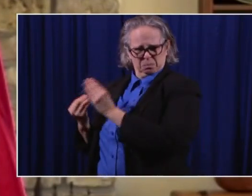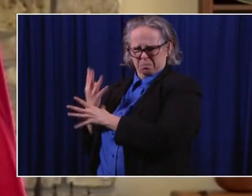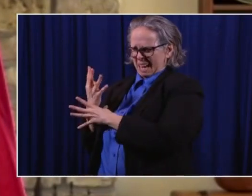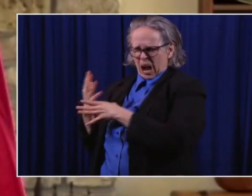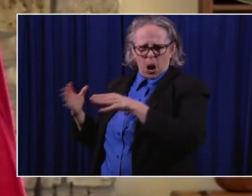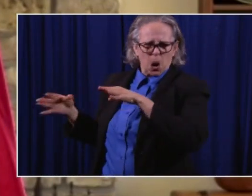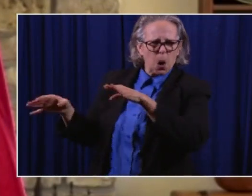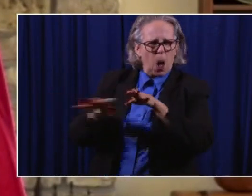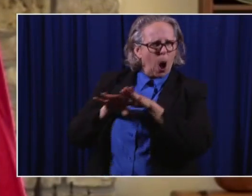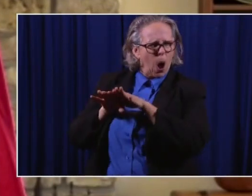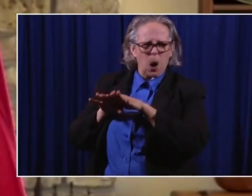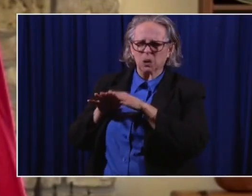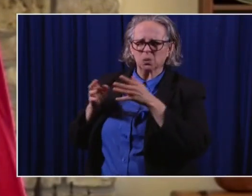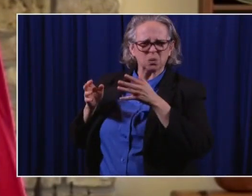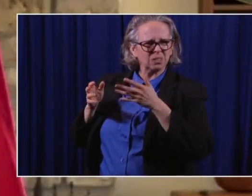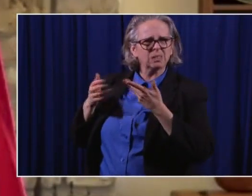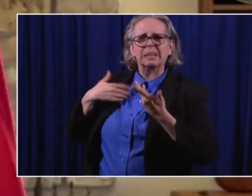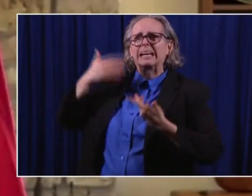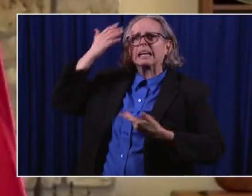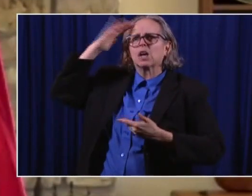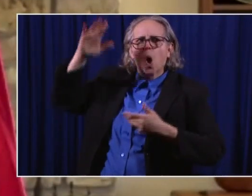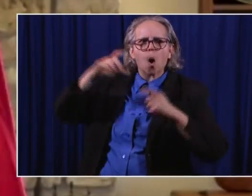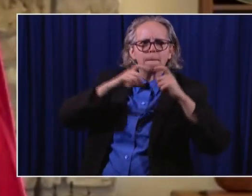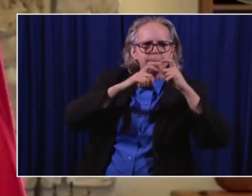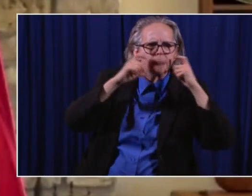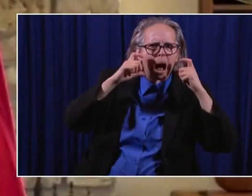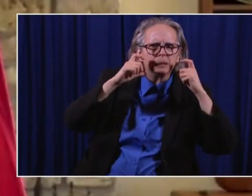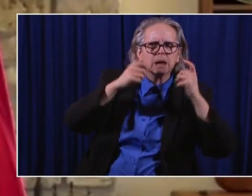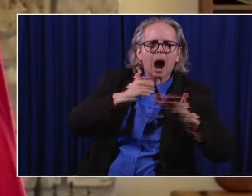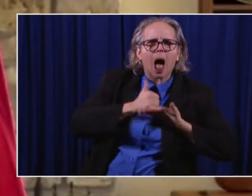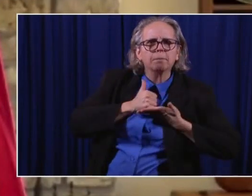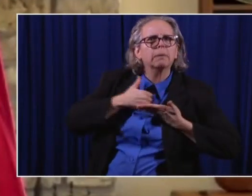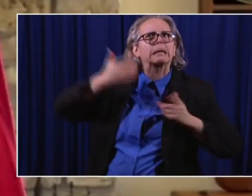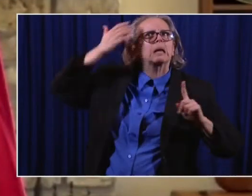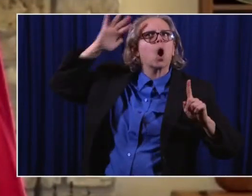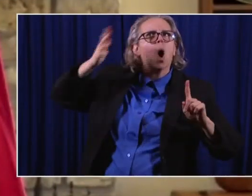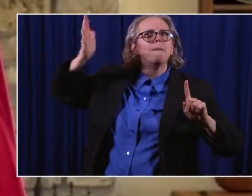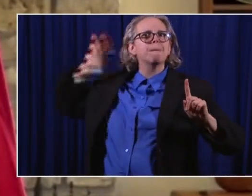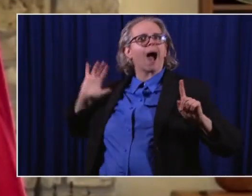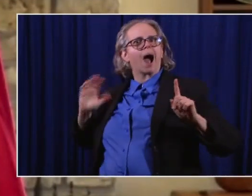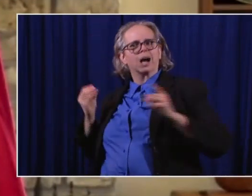IF YOU COUPLE THAT WITH WHAT WE DIDN'T SNOW IN THE SPRING WHICH IS THAT THESE MASKS WORK REA